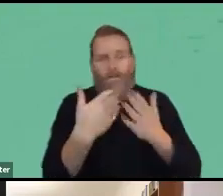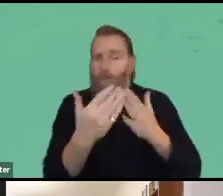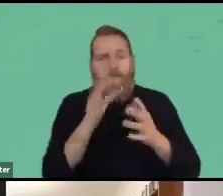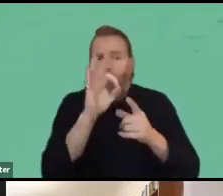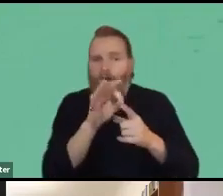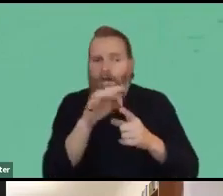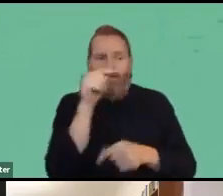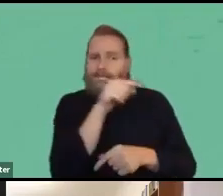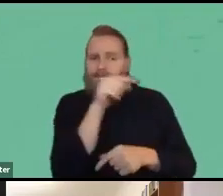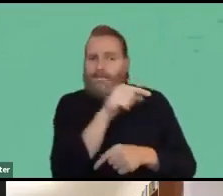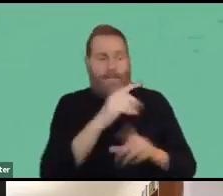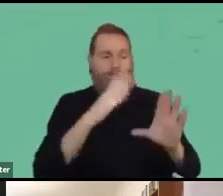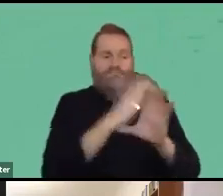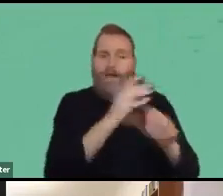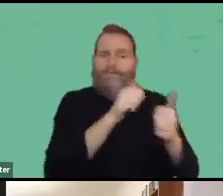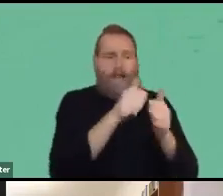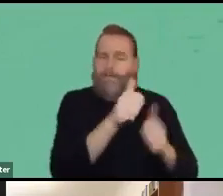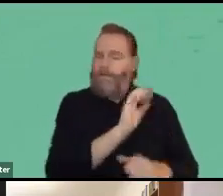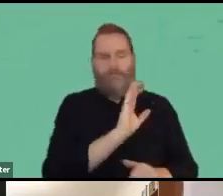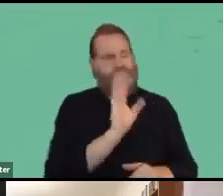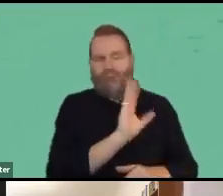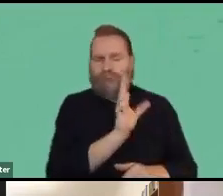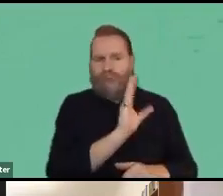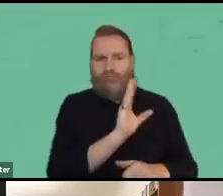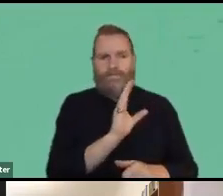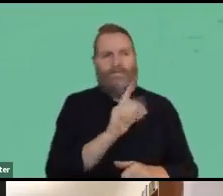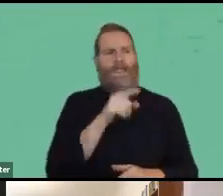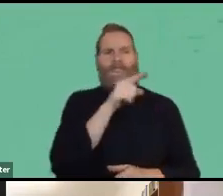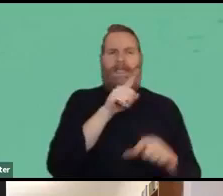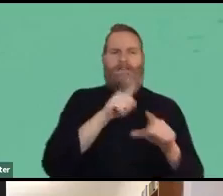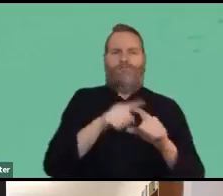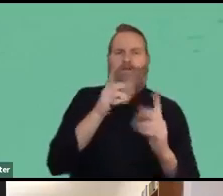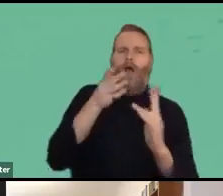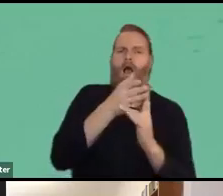it's the good old divide and rule tactics that they always use, we know we need to try and